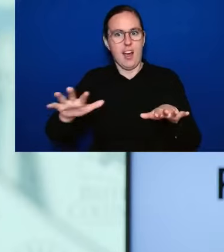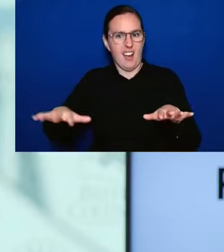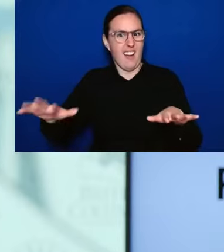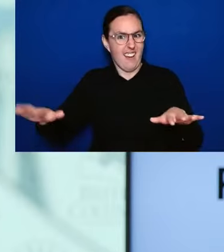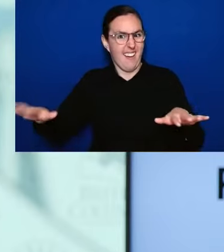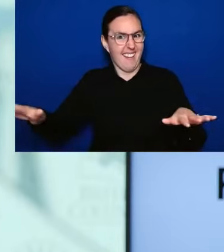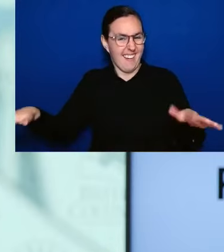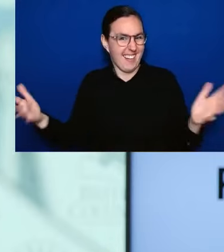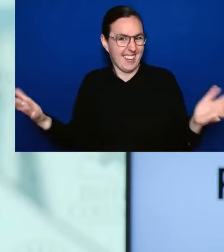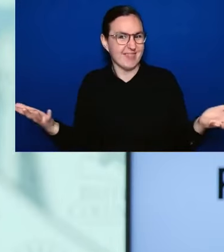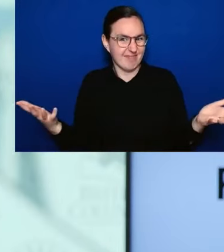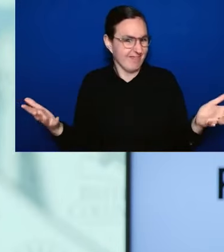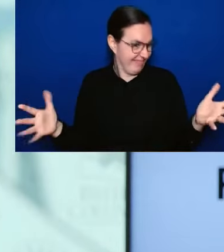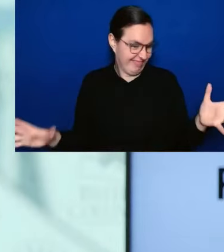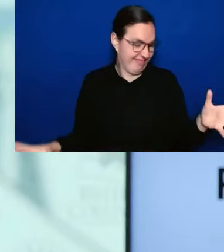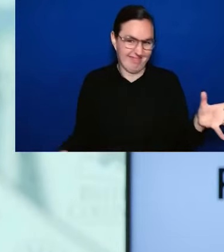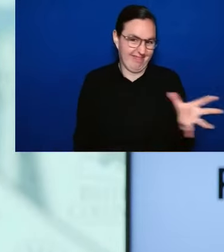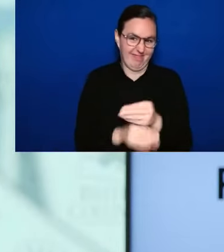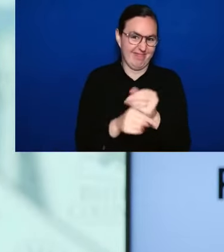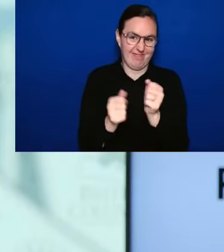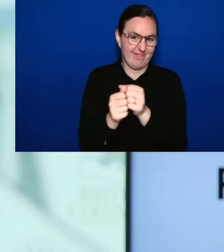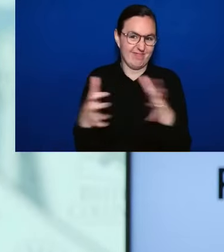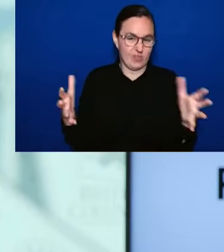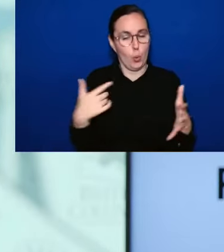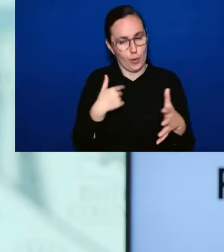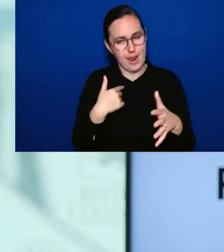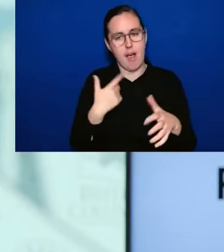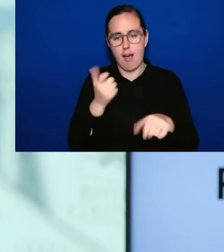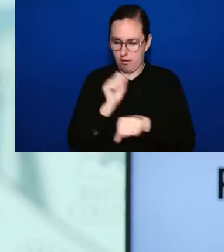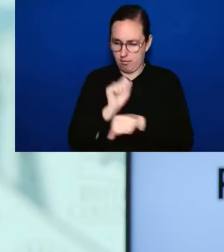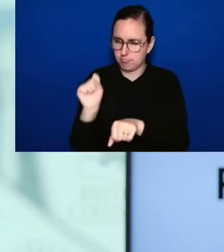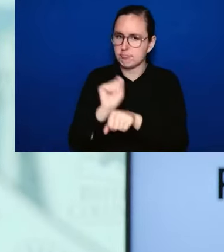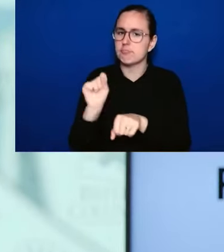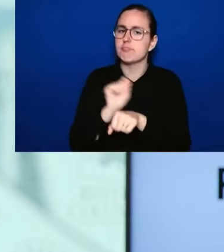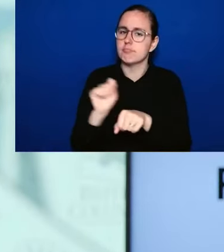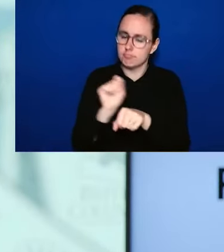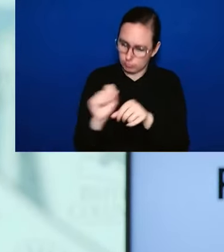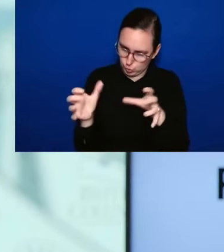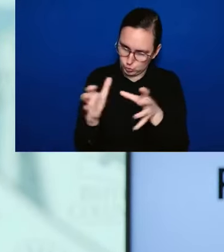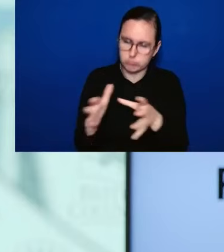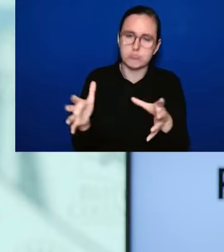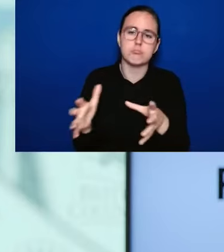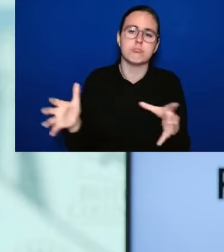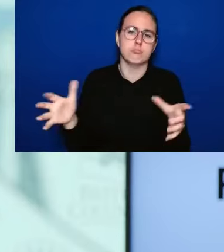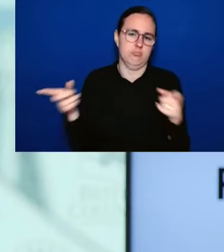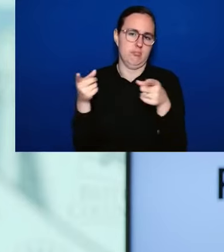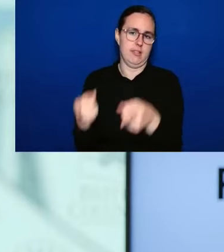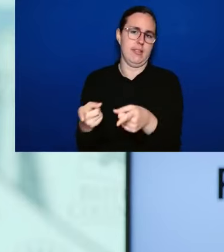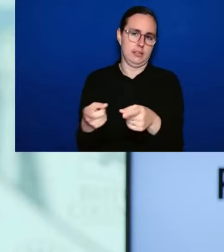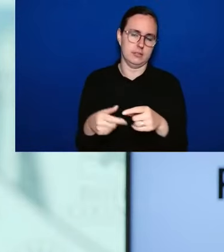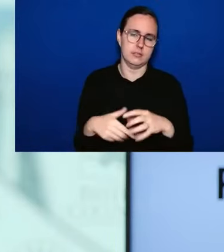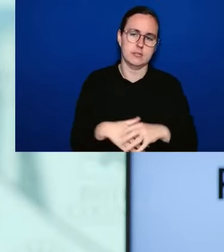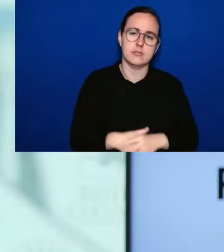golden dress that in the middle